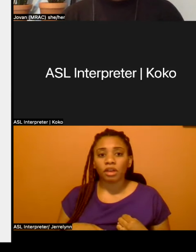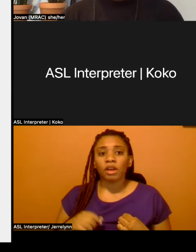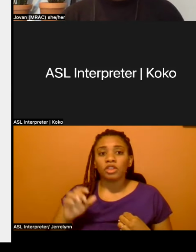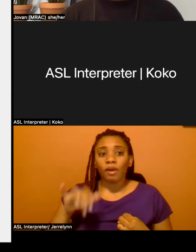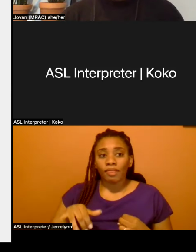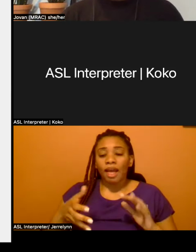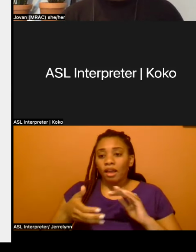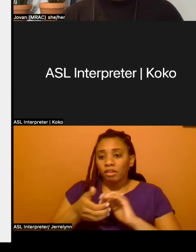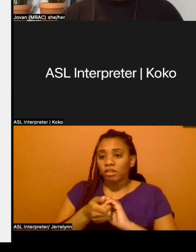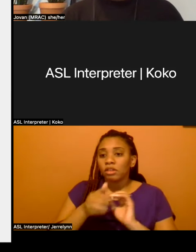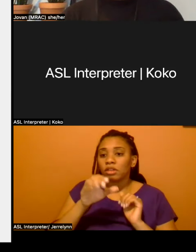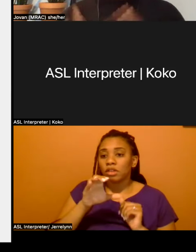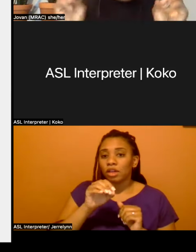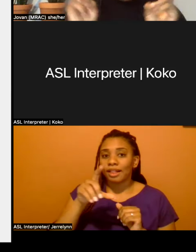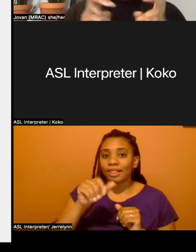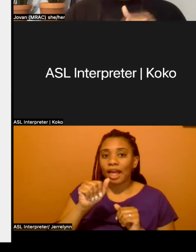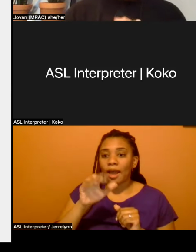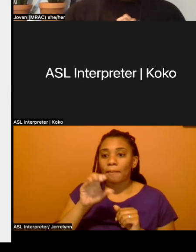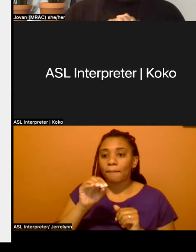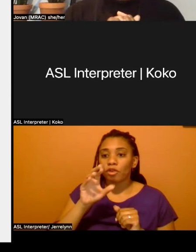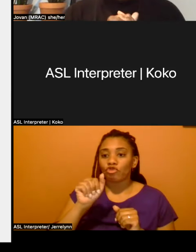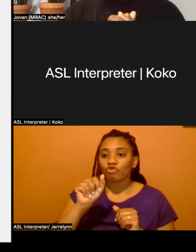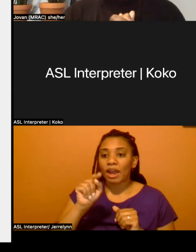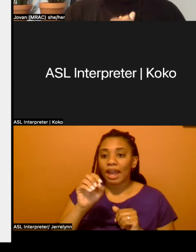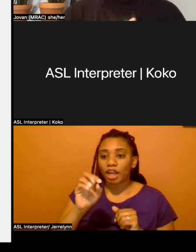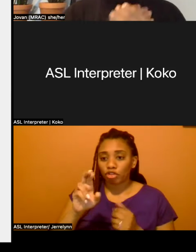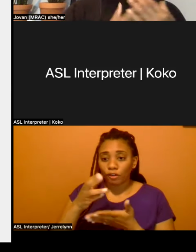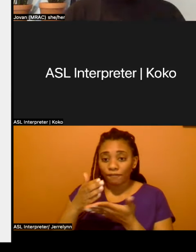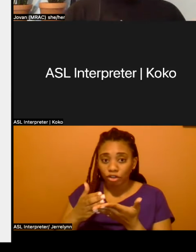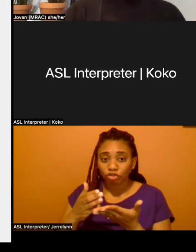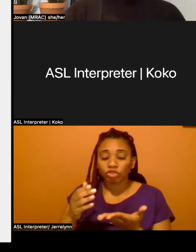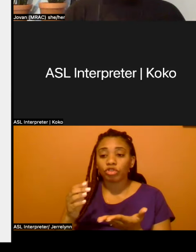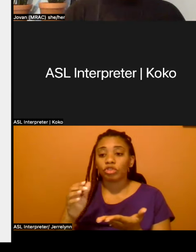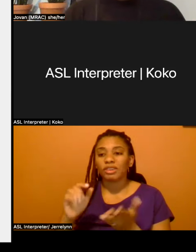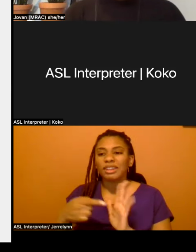for example, if the advocate wants to start an application,